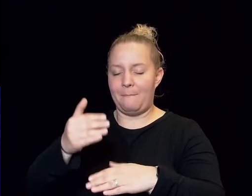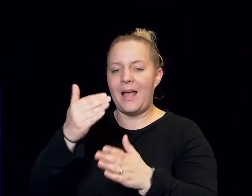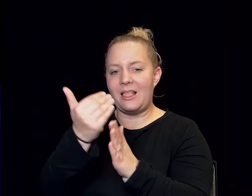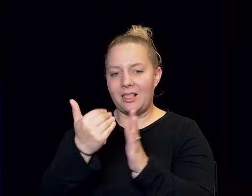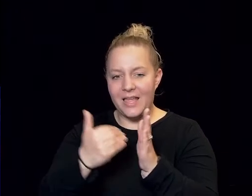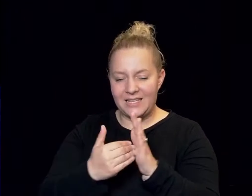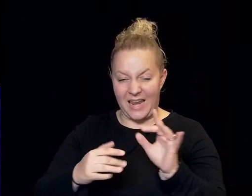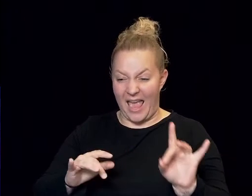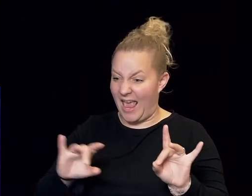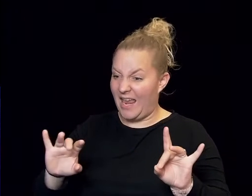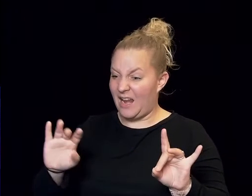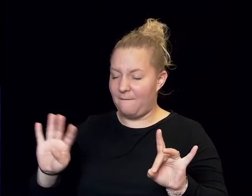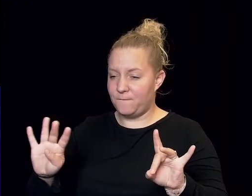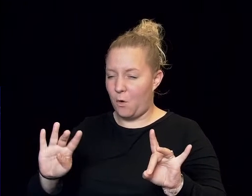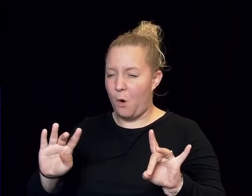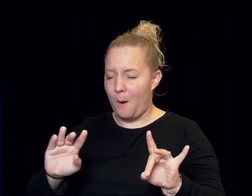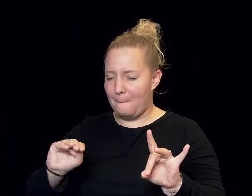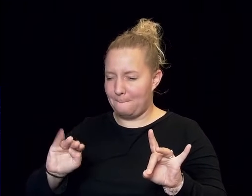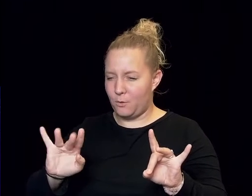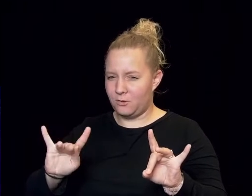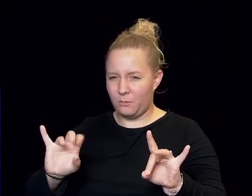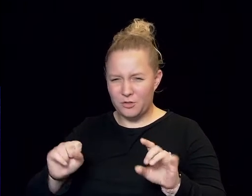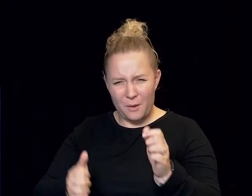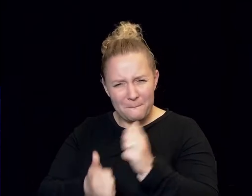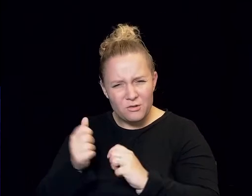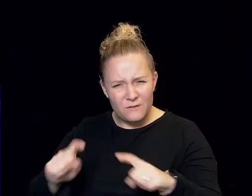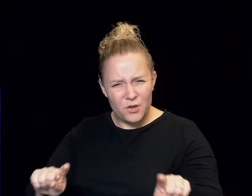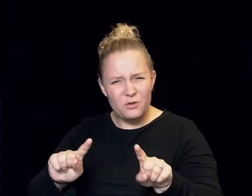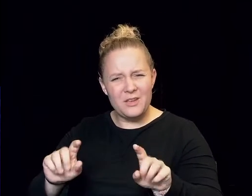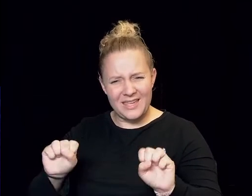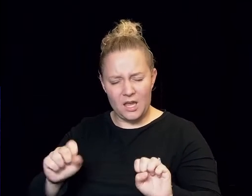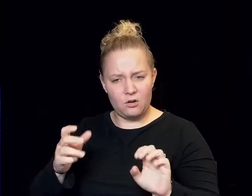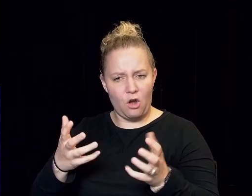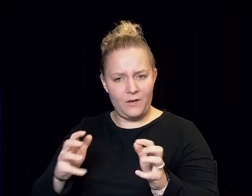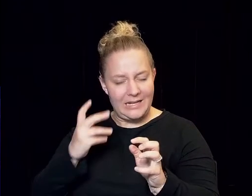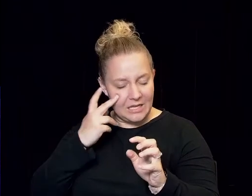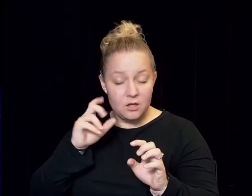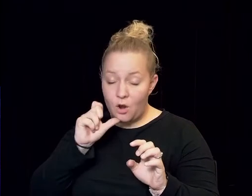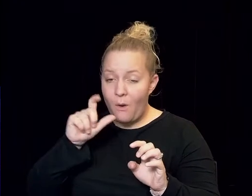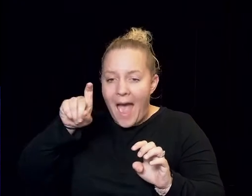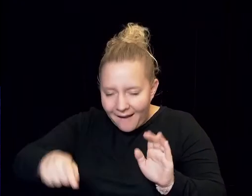And, most of you can already see this and you don't necessarily have to show this multiples but I like